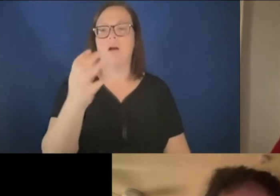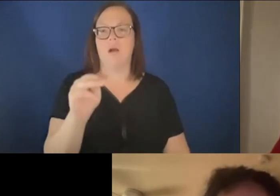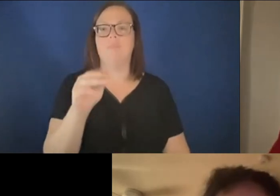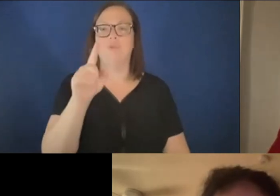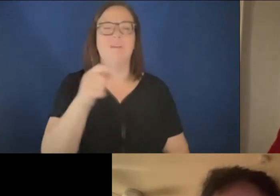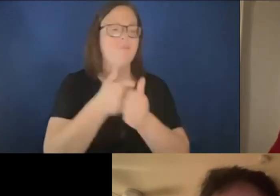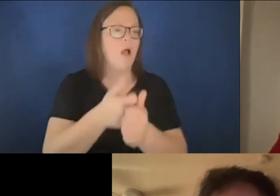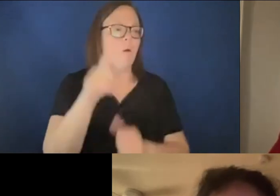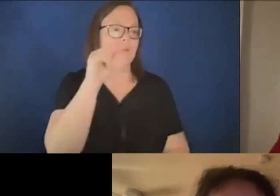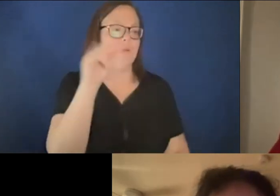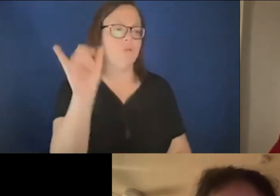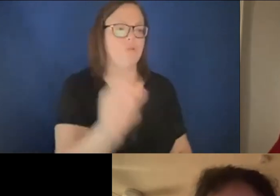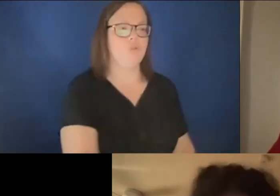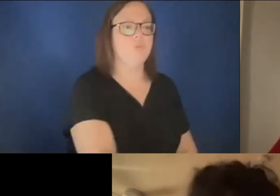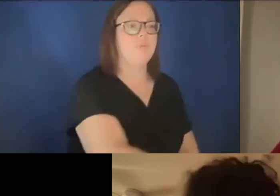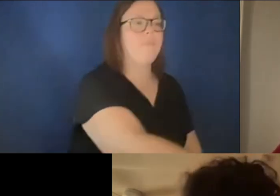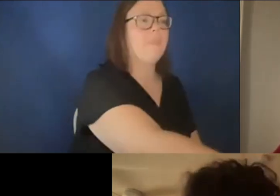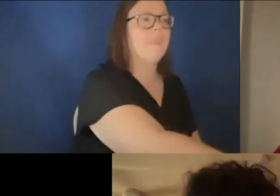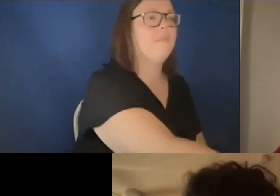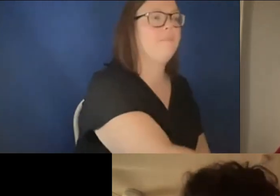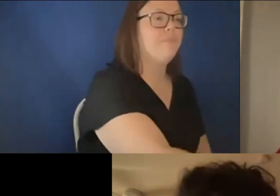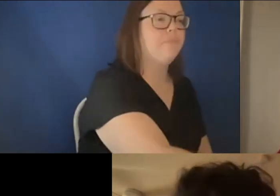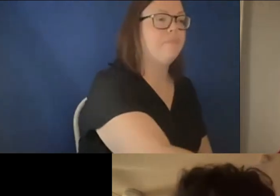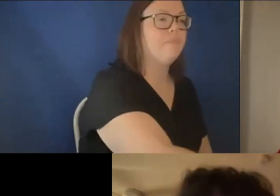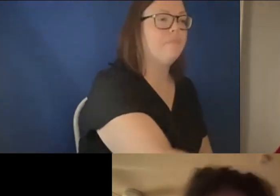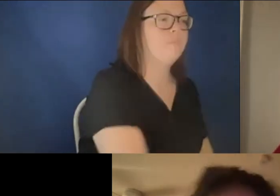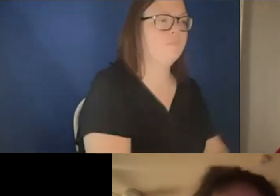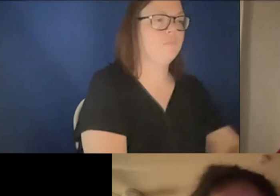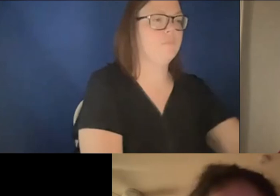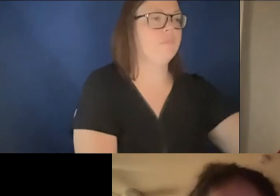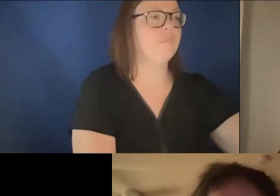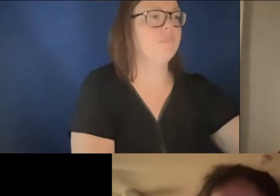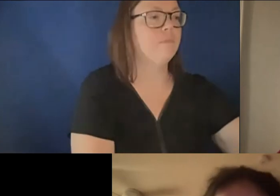that in the chat. Really excited to hear your poems tonight, really grateful to have you